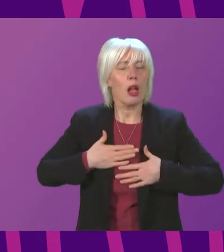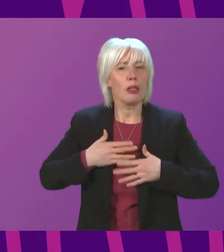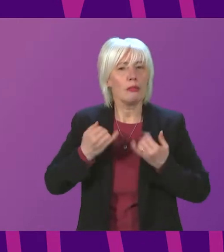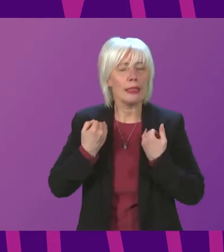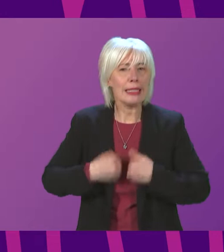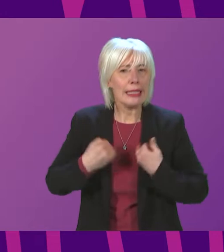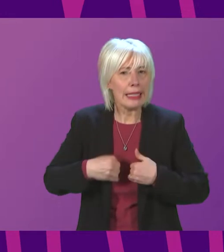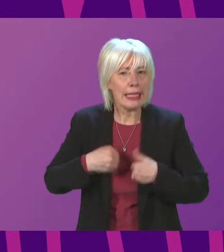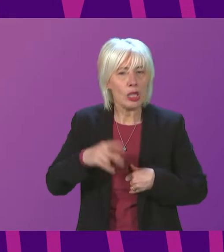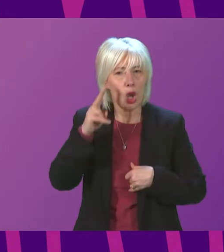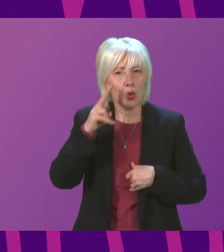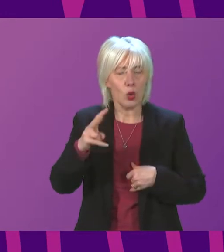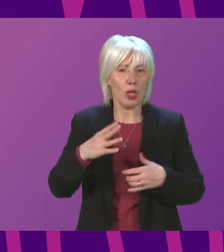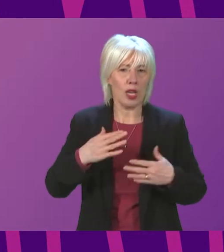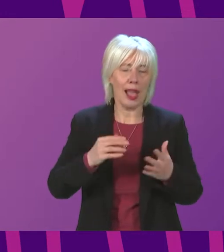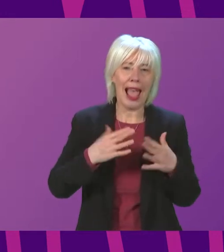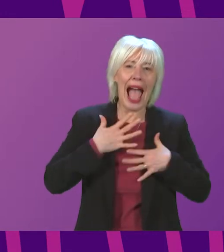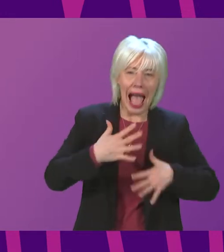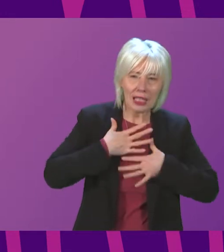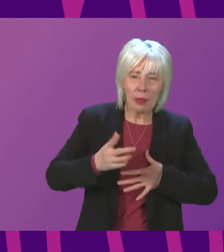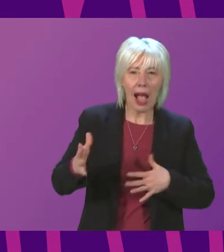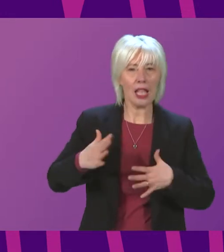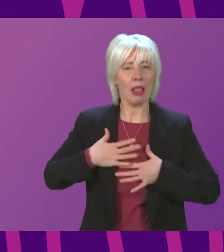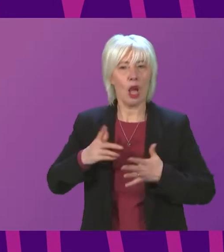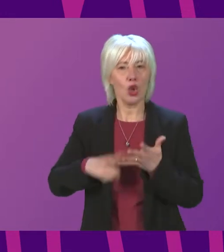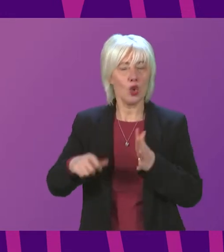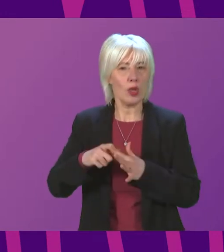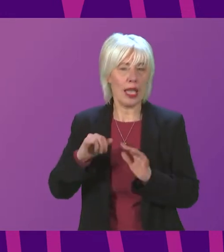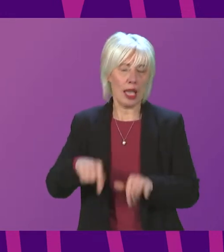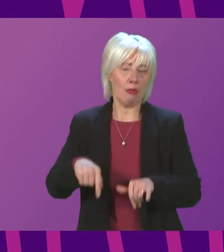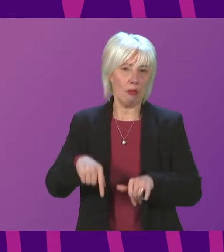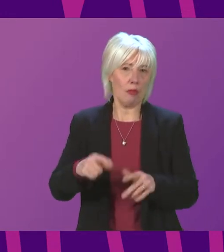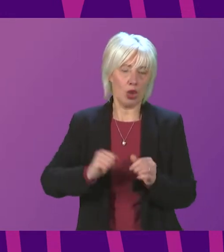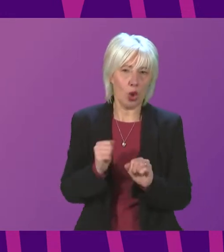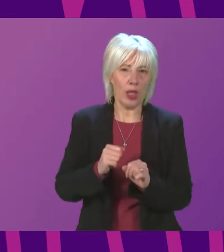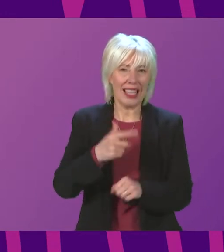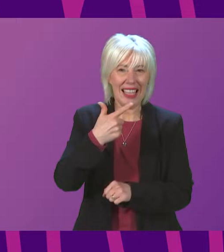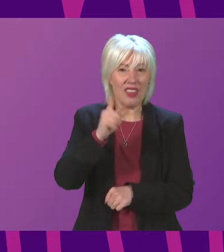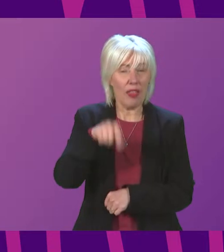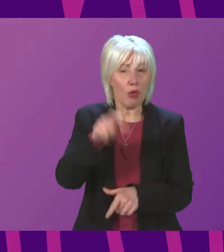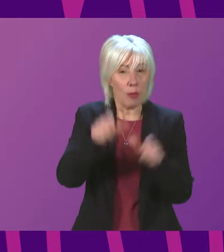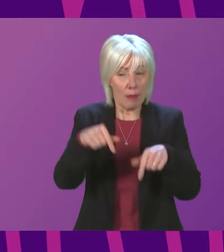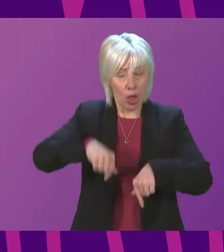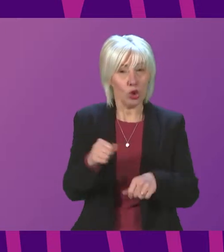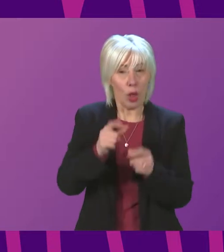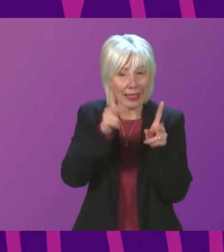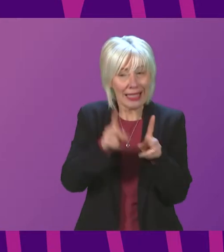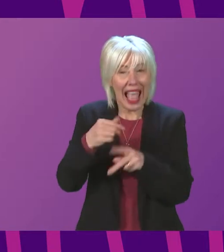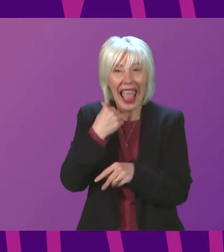health in Scotland is shameful”, with over 7,000 people dying a year.